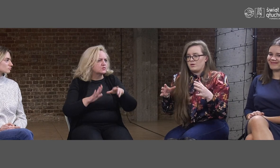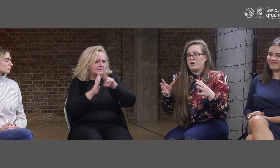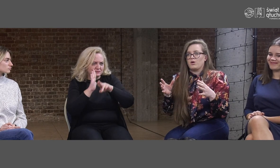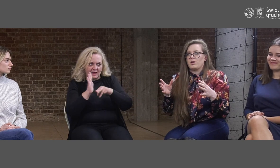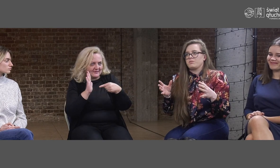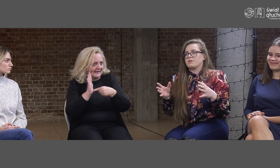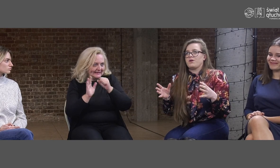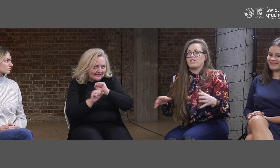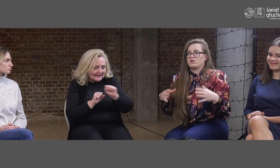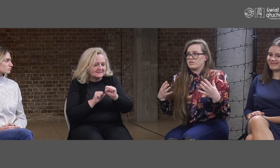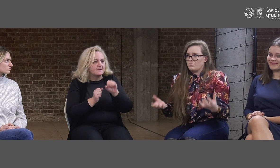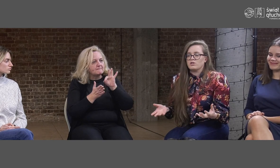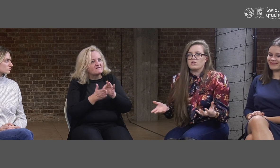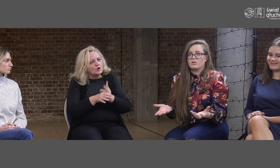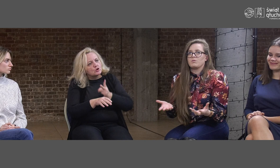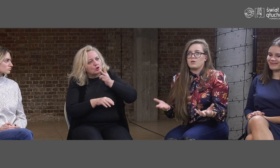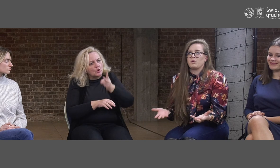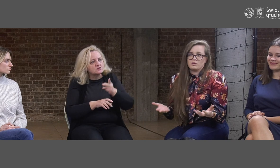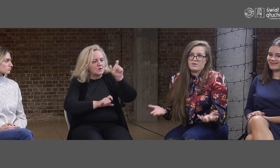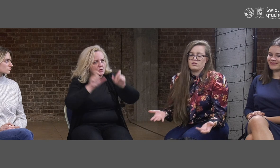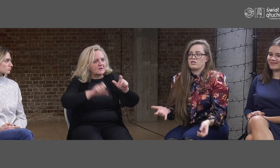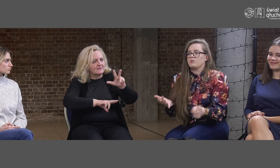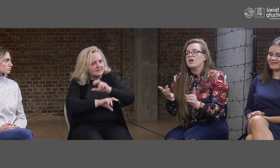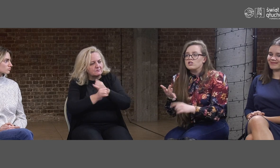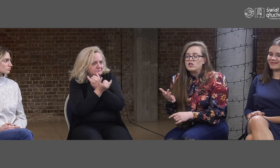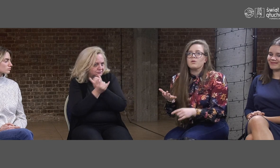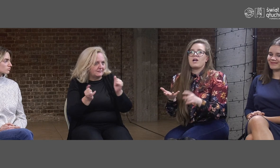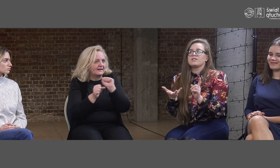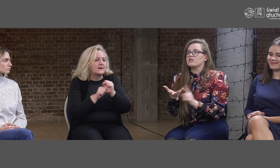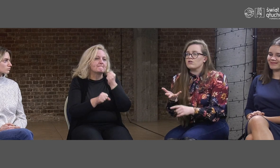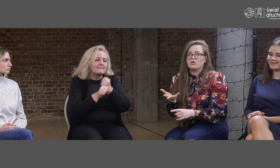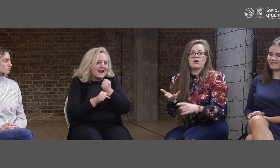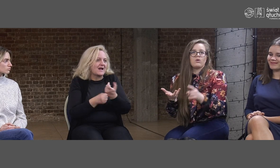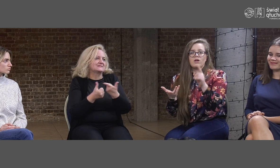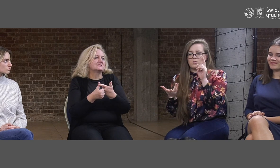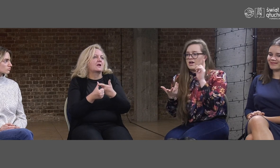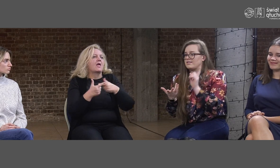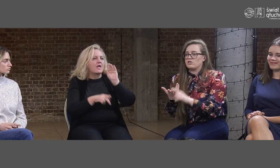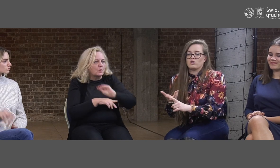that are supposed to ensure accessibility people with disabilities, whether for work or education,